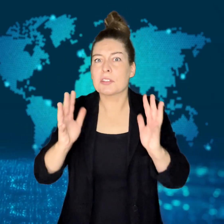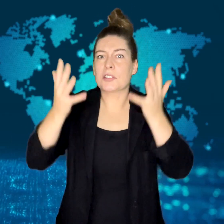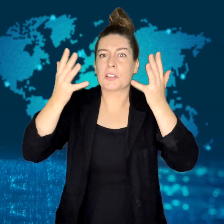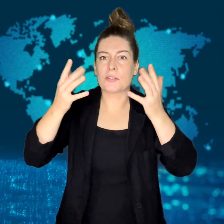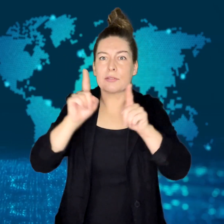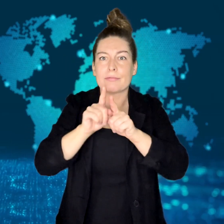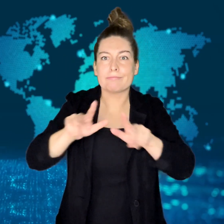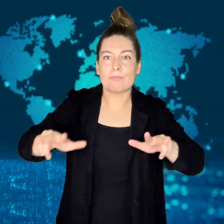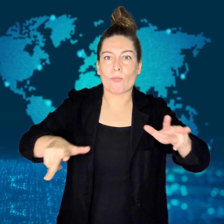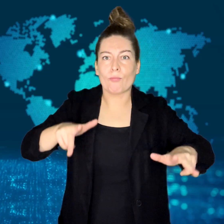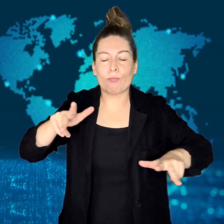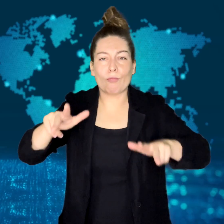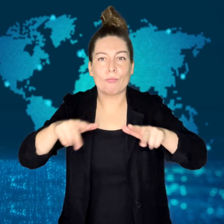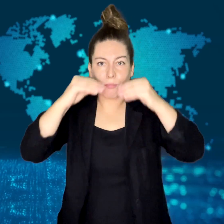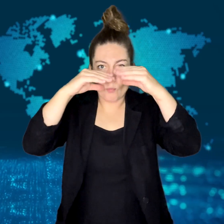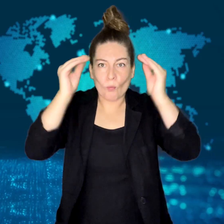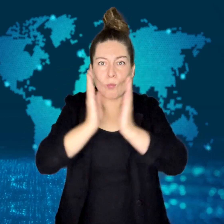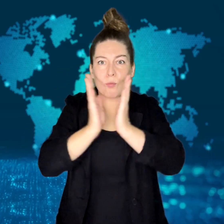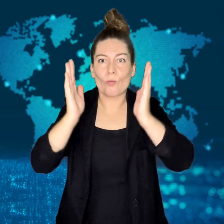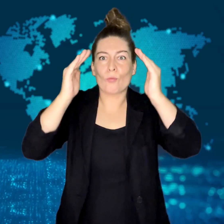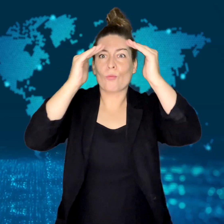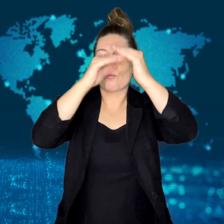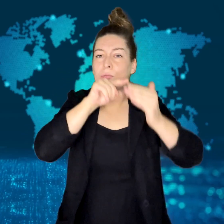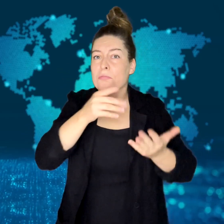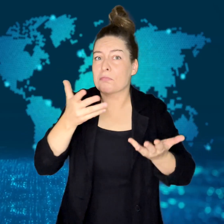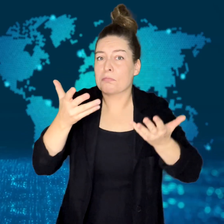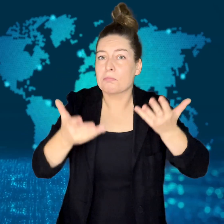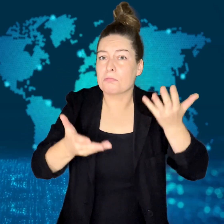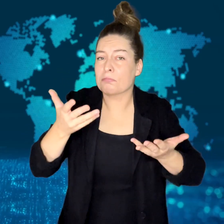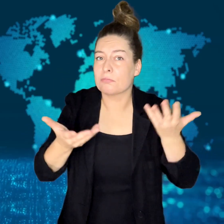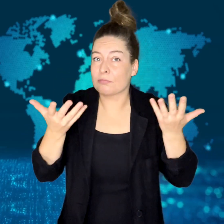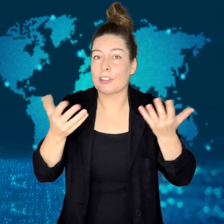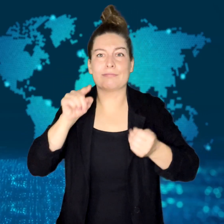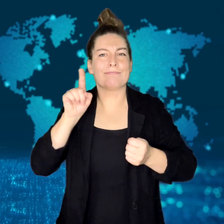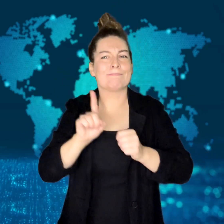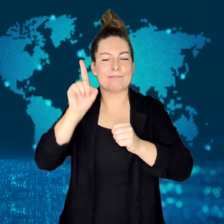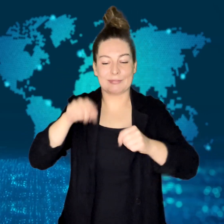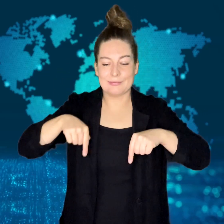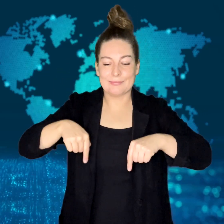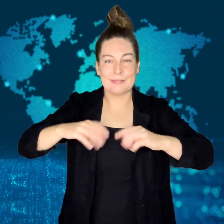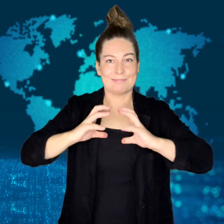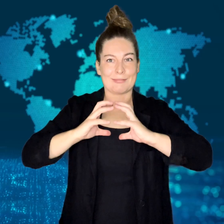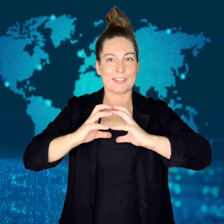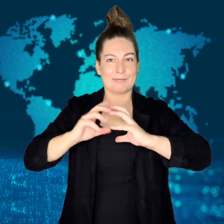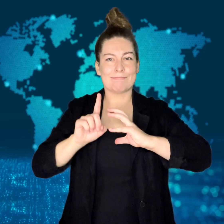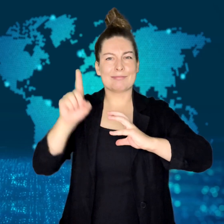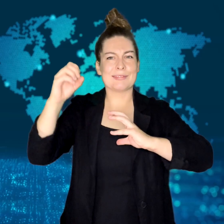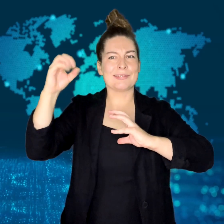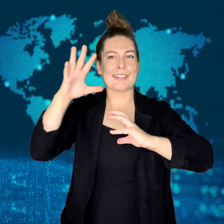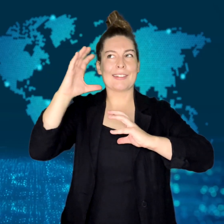it the place found in the solar system where that would be possible.